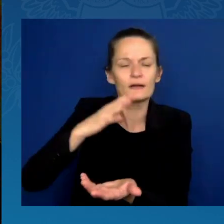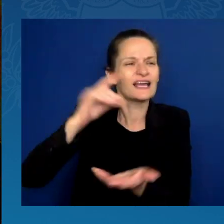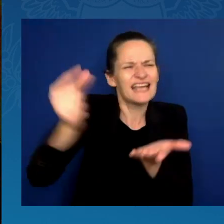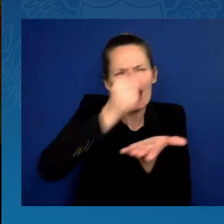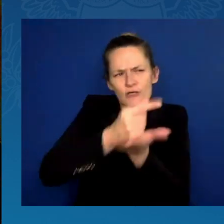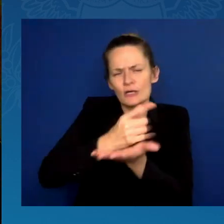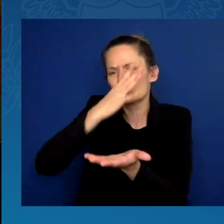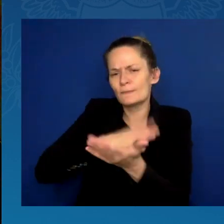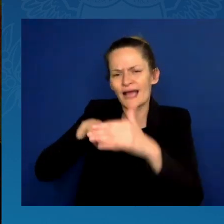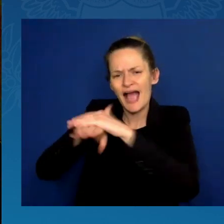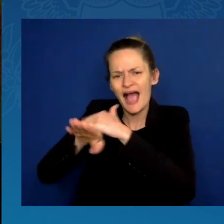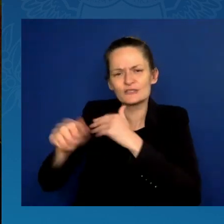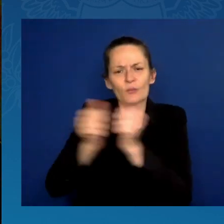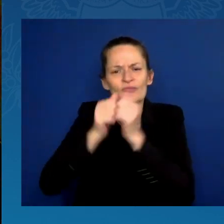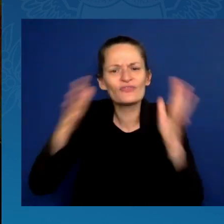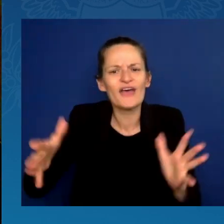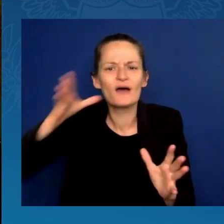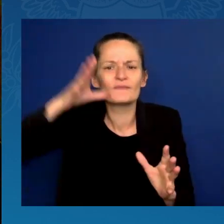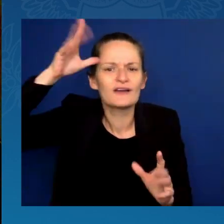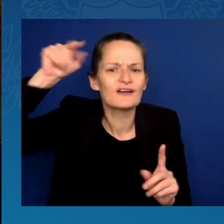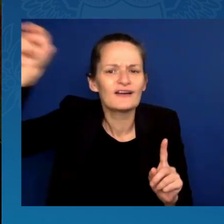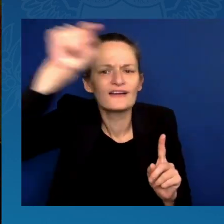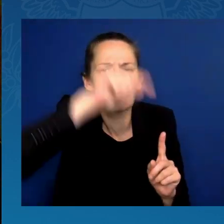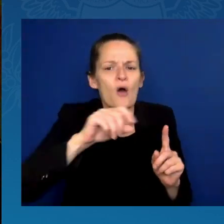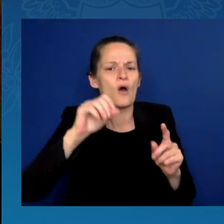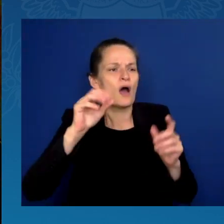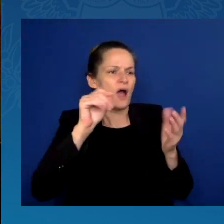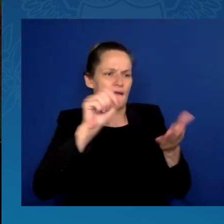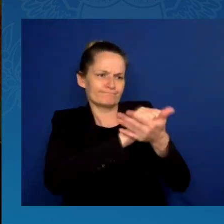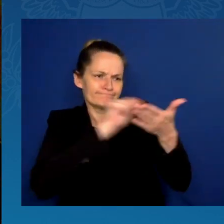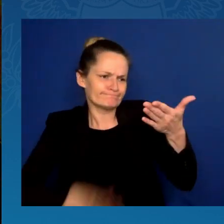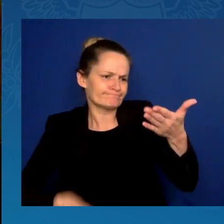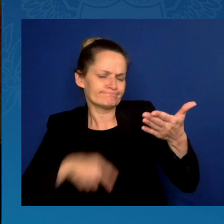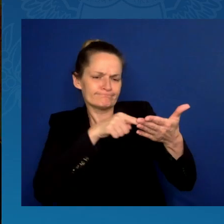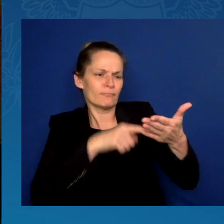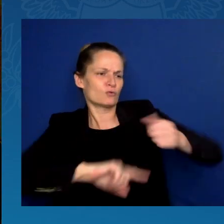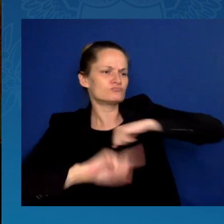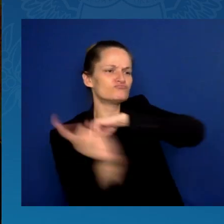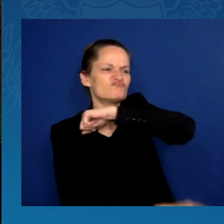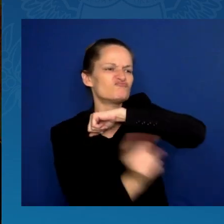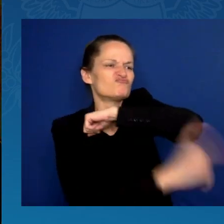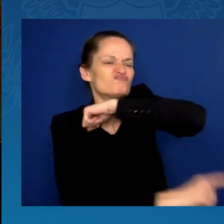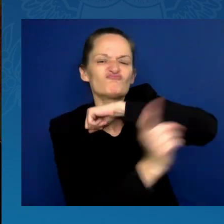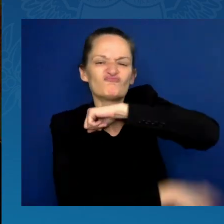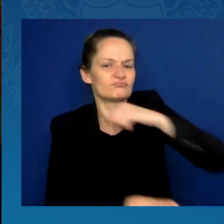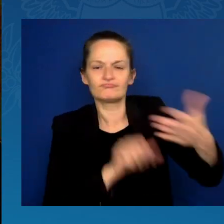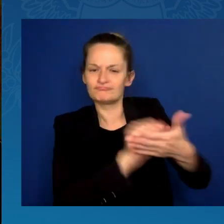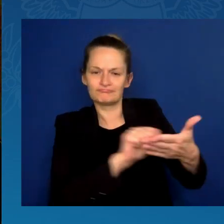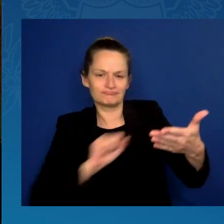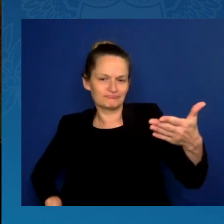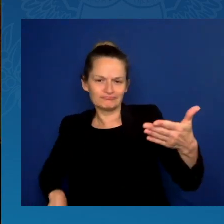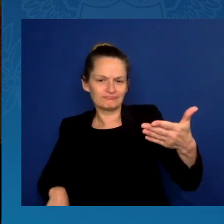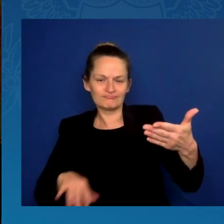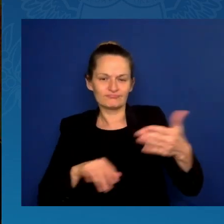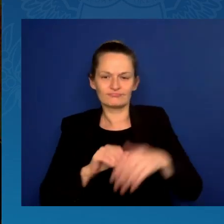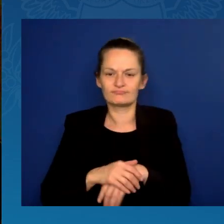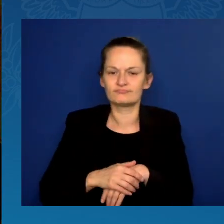that would have been in place upon this decision had we not taken that legislative action and had that foresight in 2019.